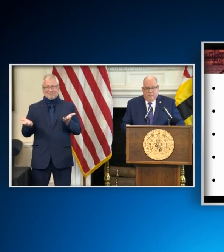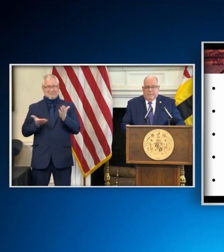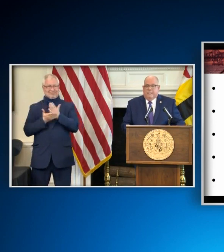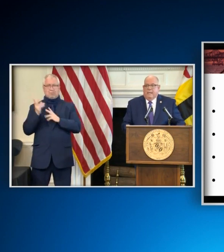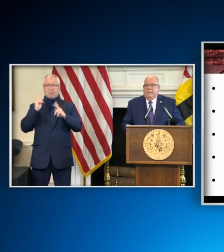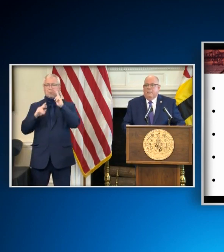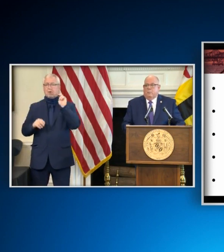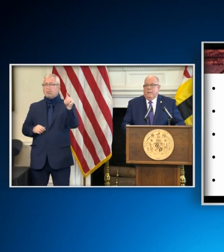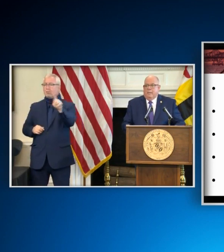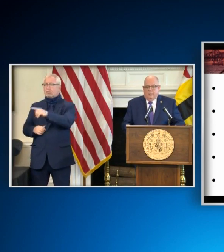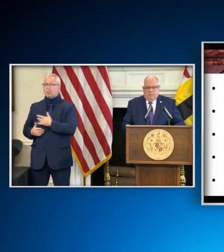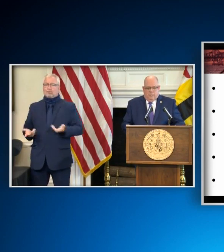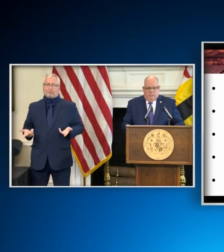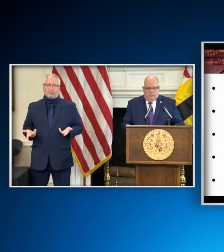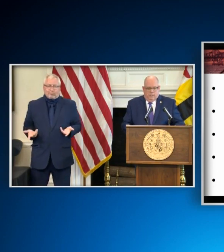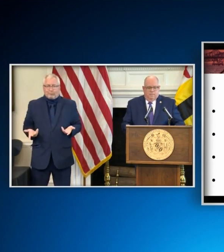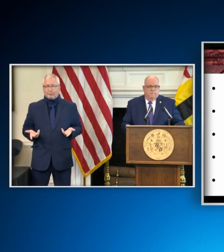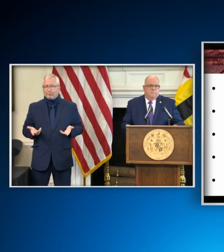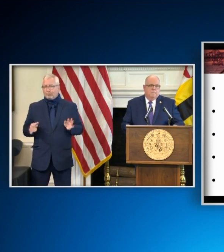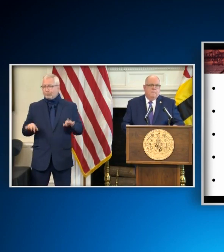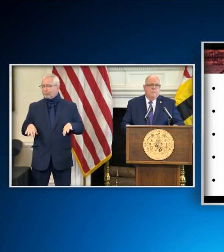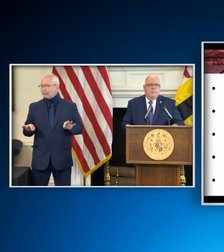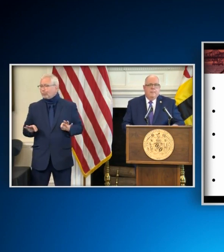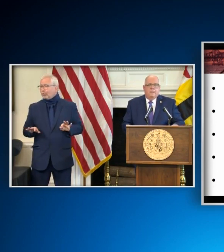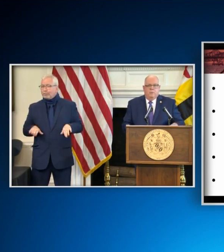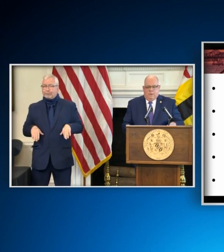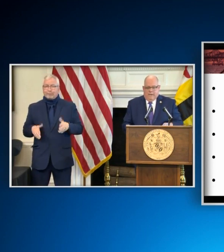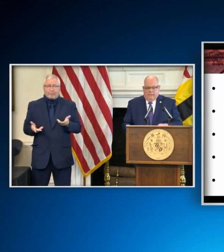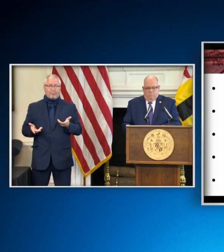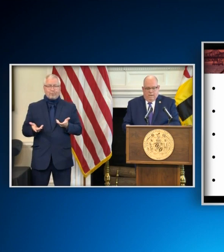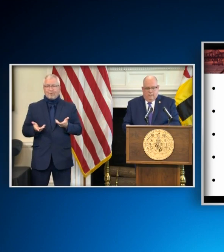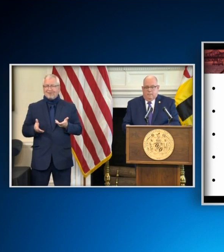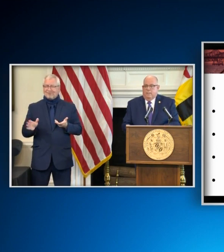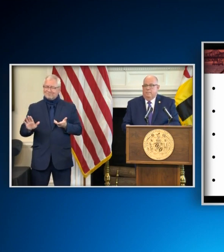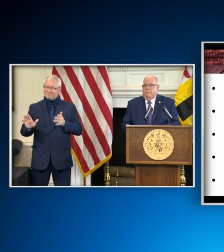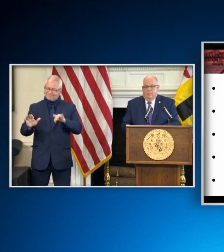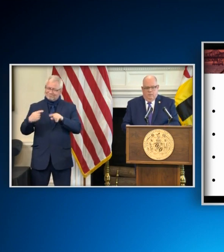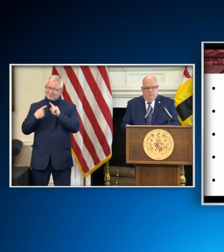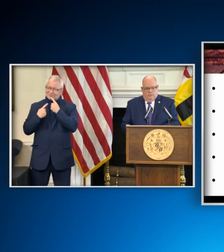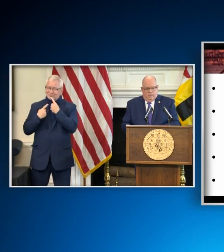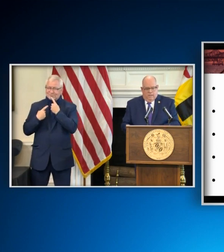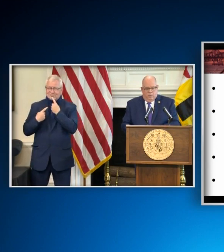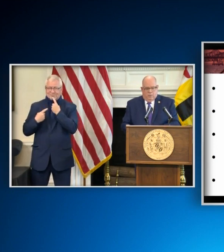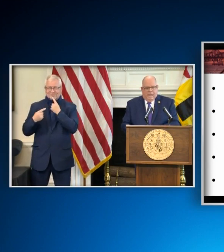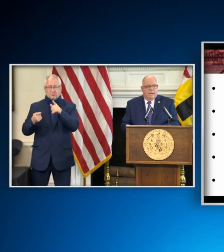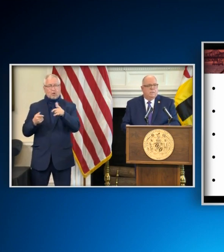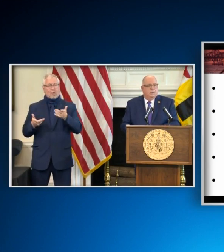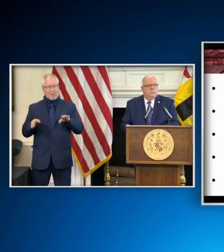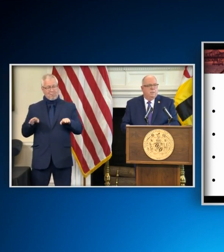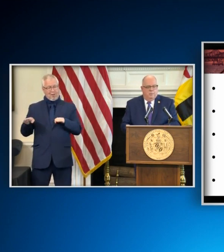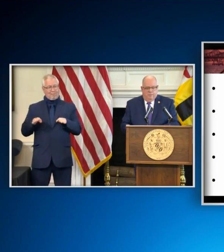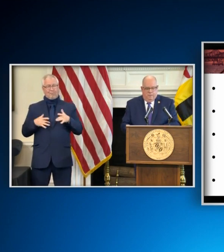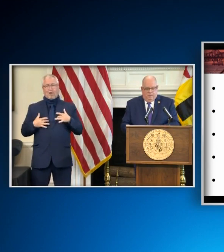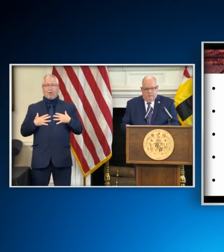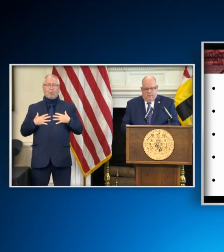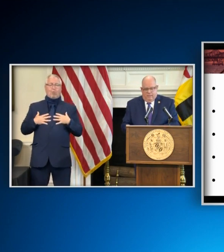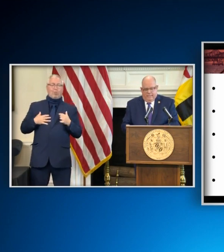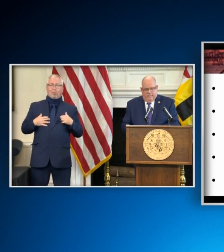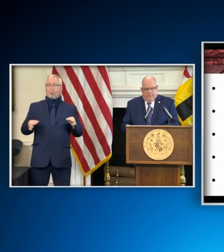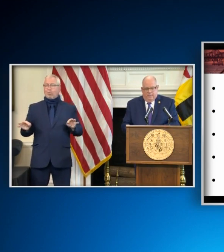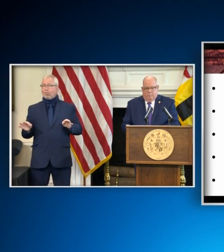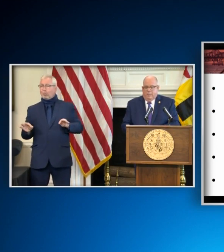UNFORTUNATELY, THERE ARE STILL SOME PEOPLE, WHO ARE CLEARLY NOT TAKING THIS PANDEMIC SERIOUSLY.